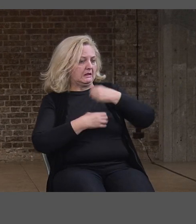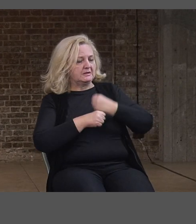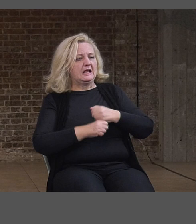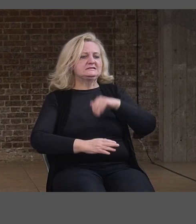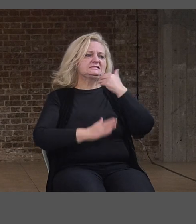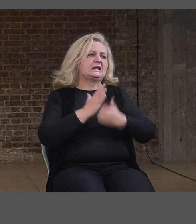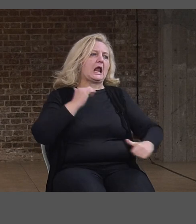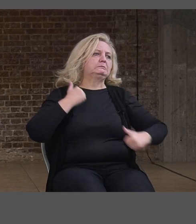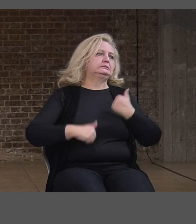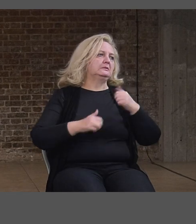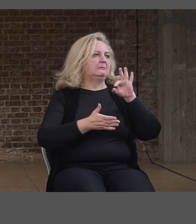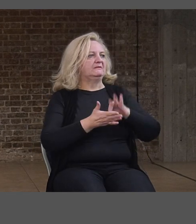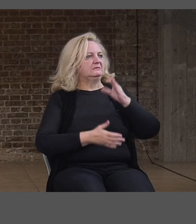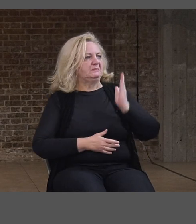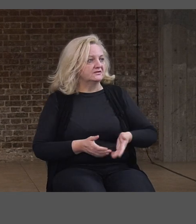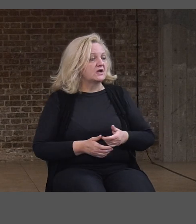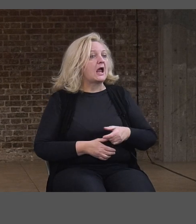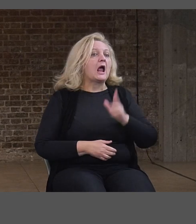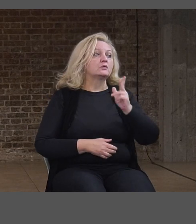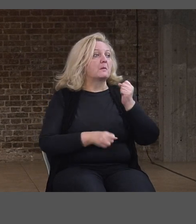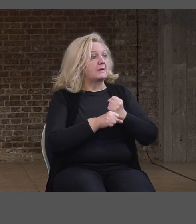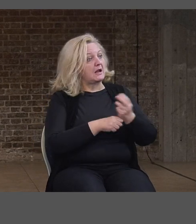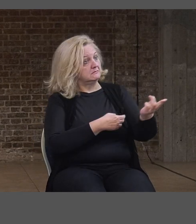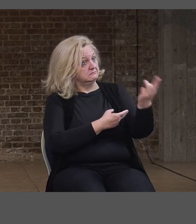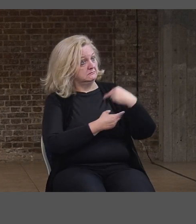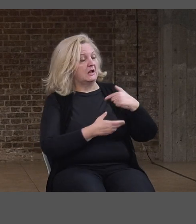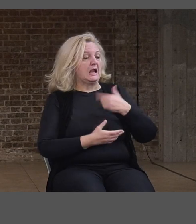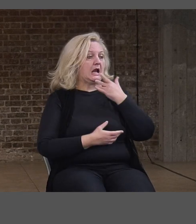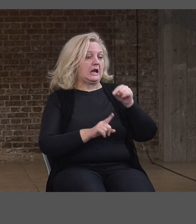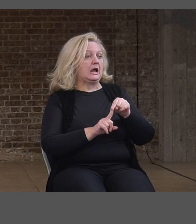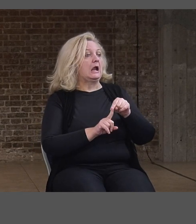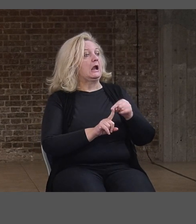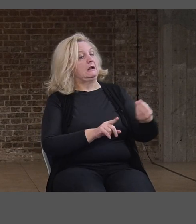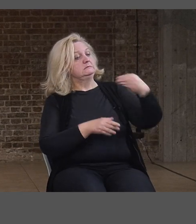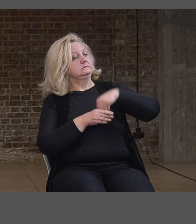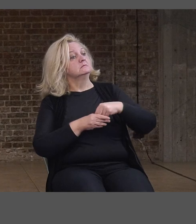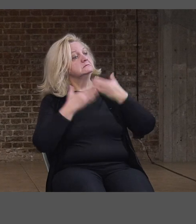and if we employ someone, it's more that we're counting on, that there will be more turnover,